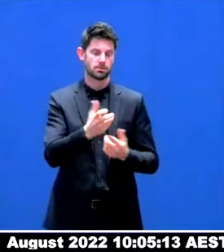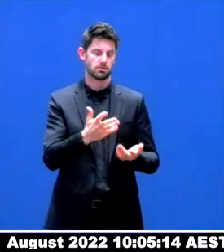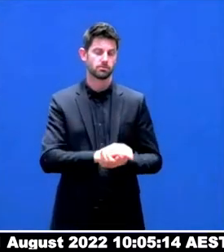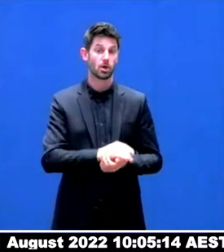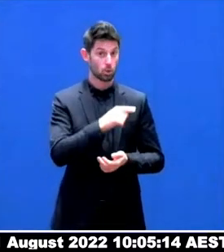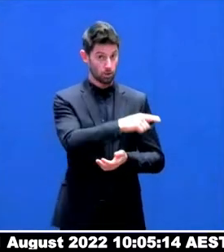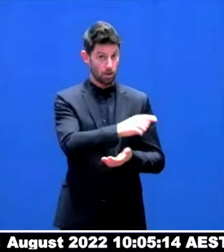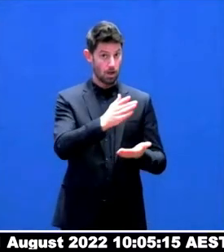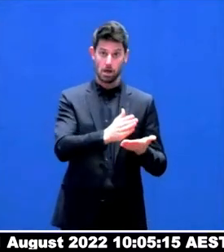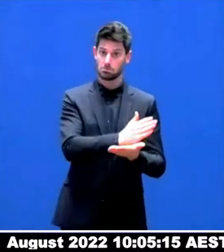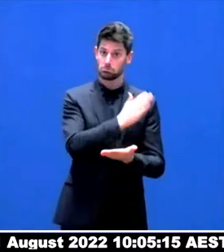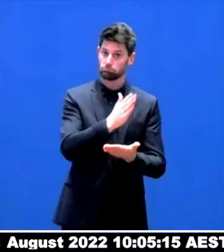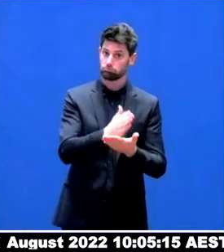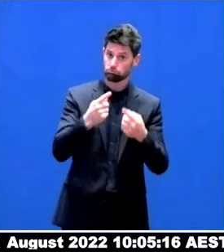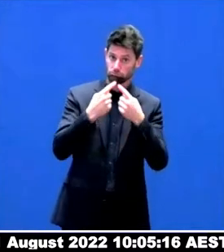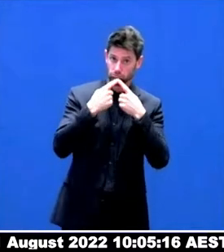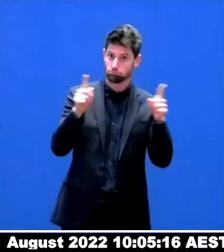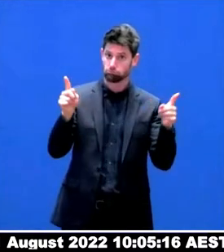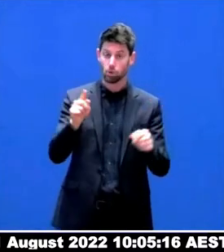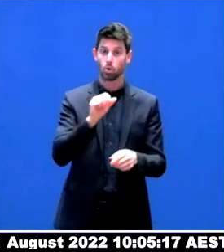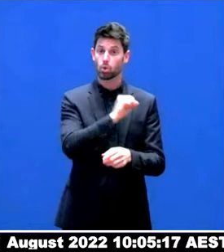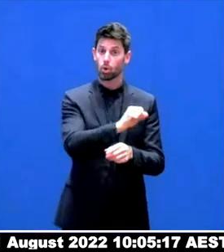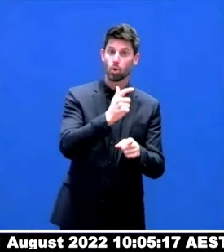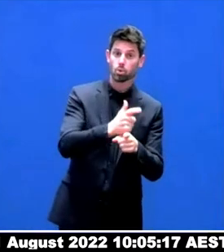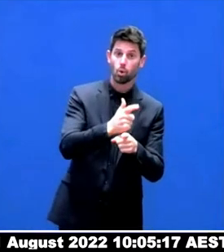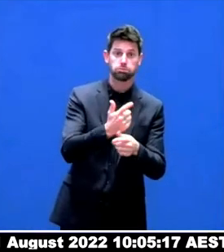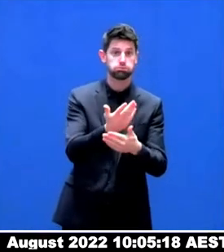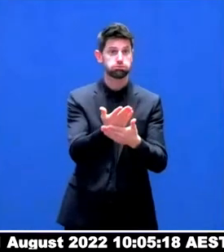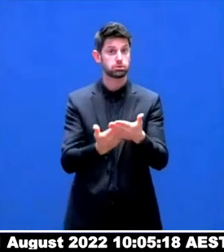may be. CHAIR: Thank you very much.